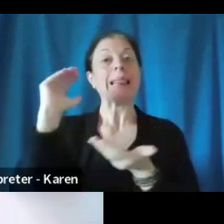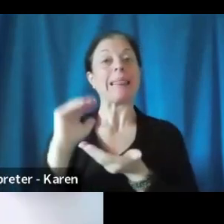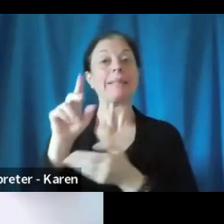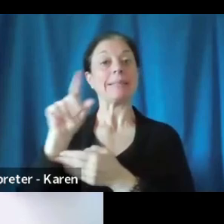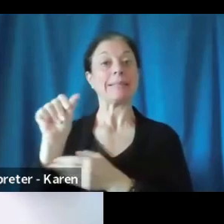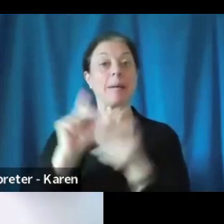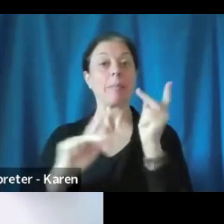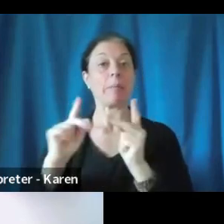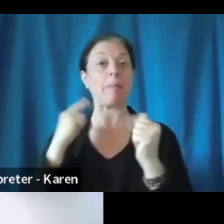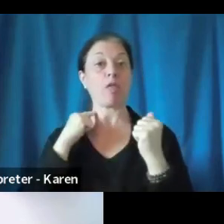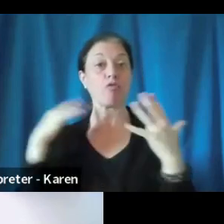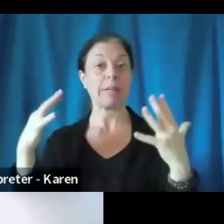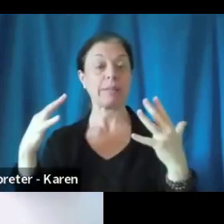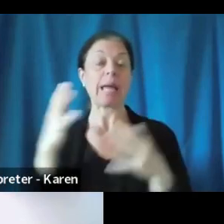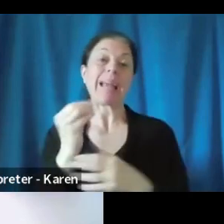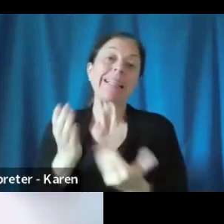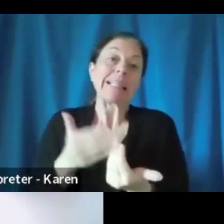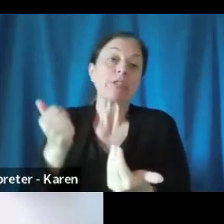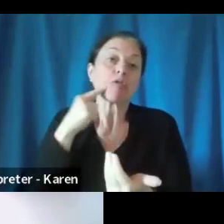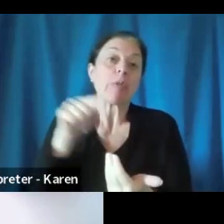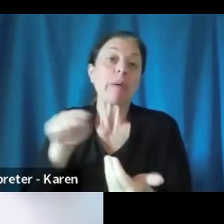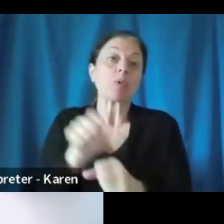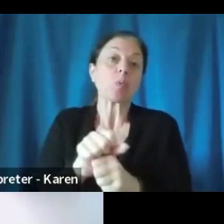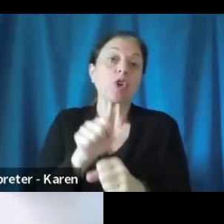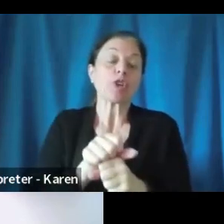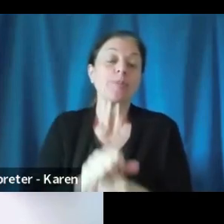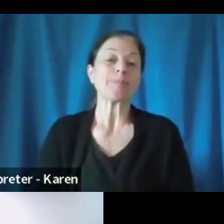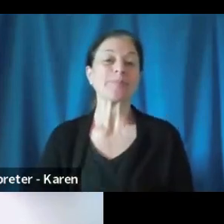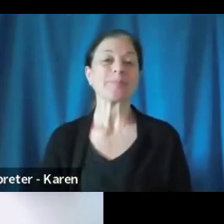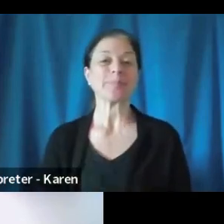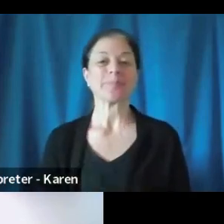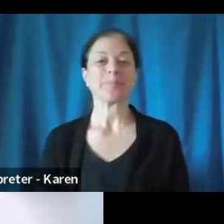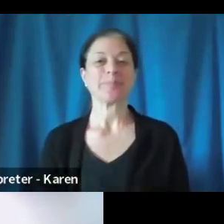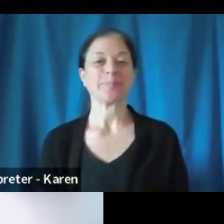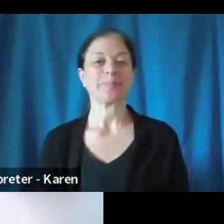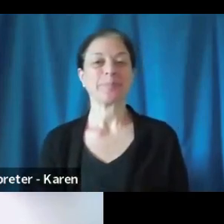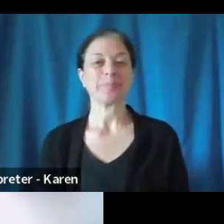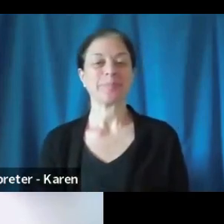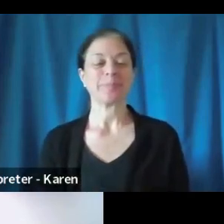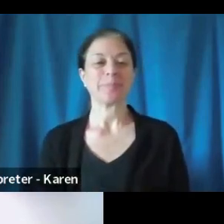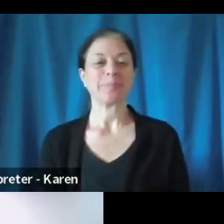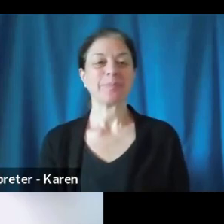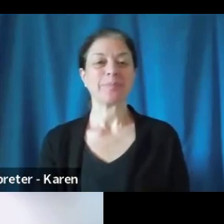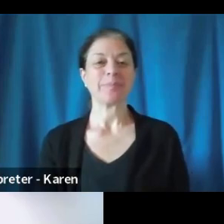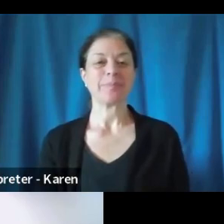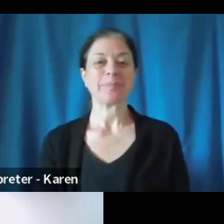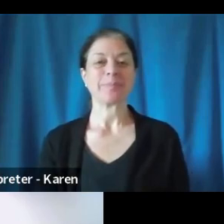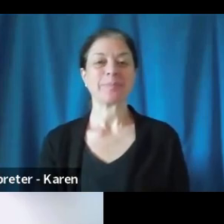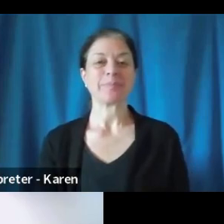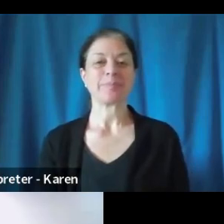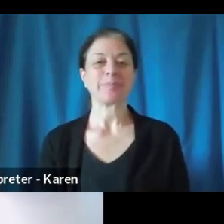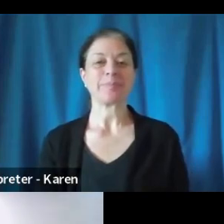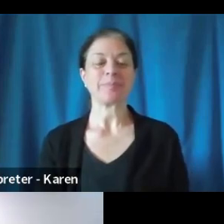that for everyone so that it puts less disabled people at risk and makes it